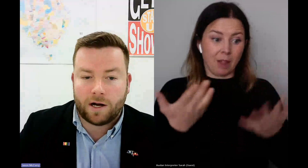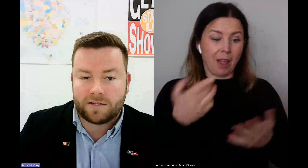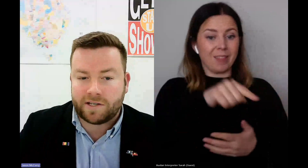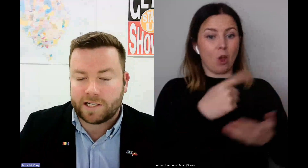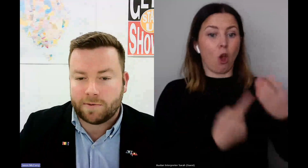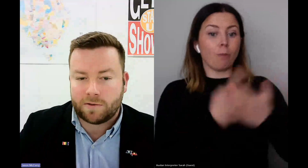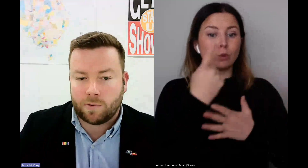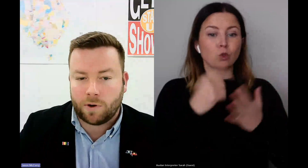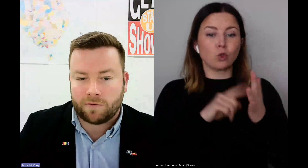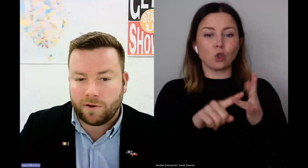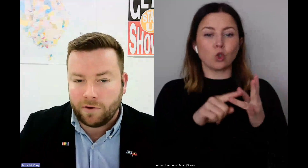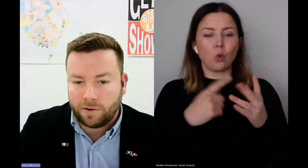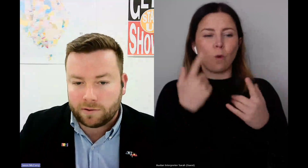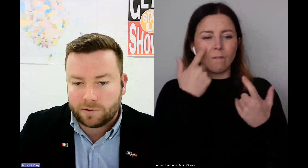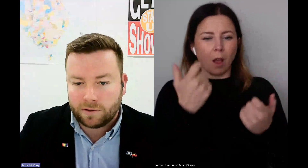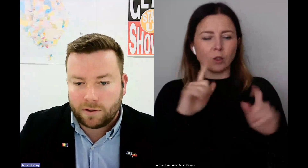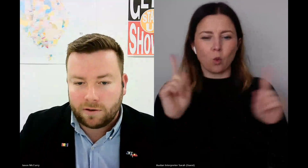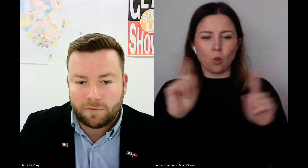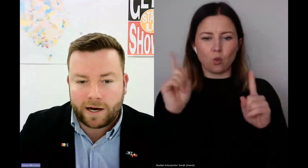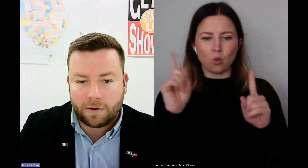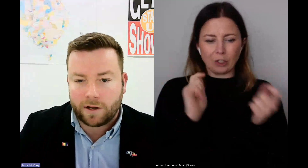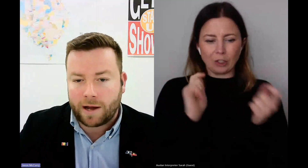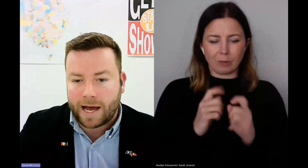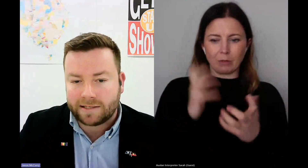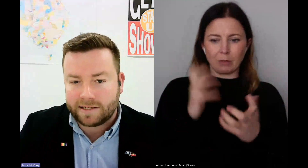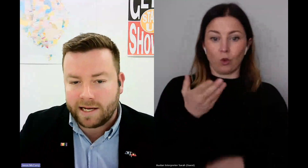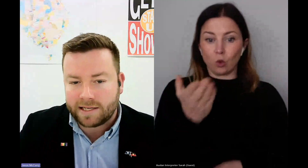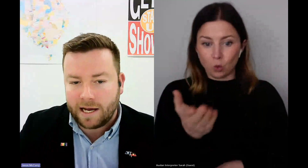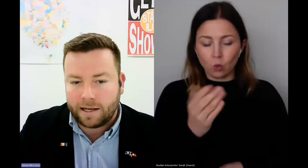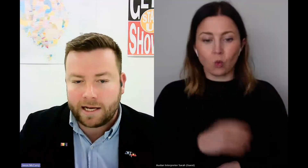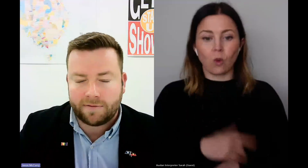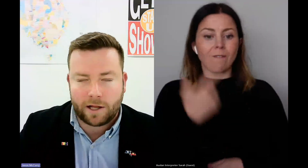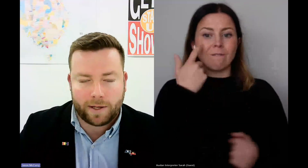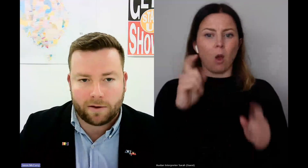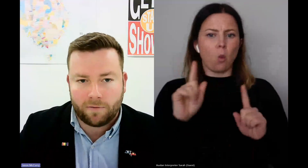what kinds of adjustments will work for you, find out what your access needs are and developing